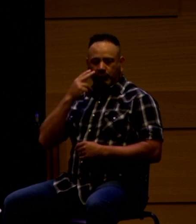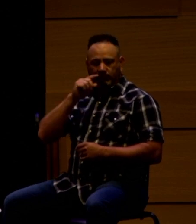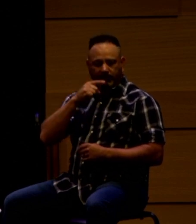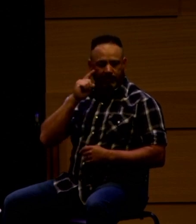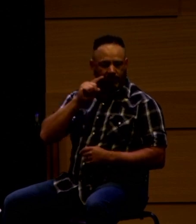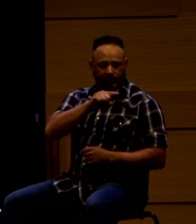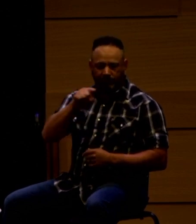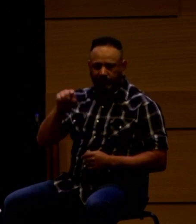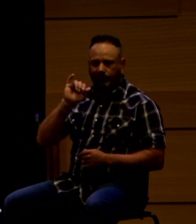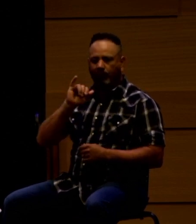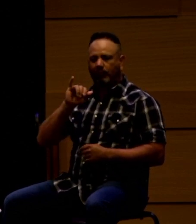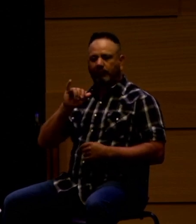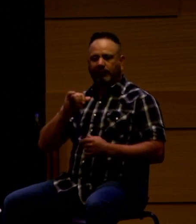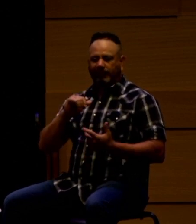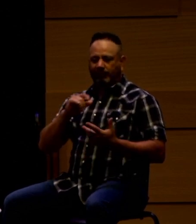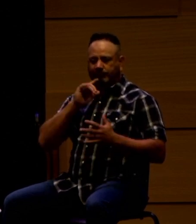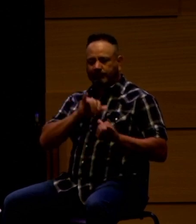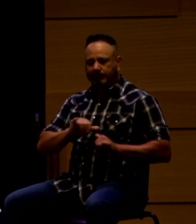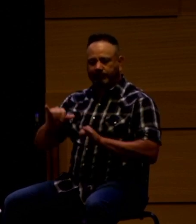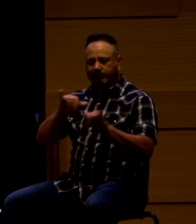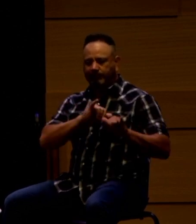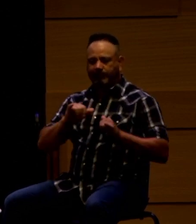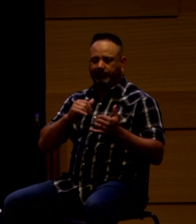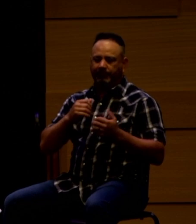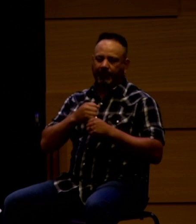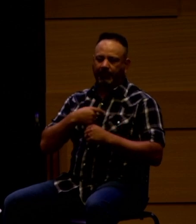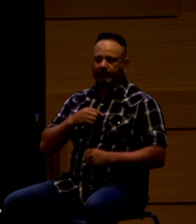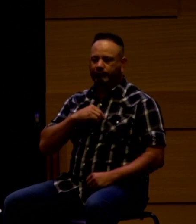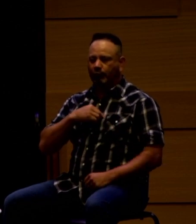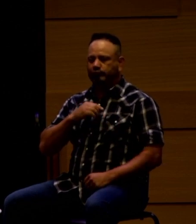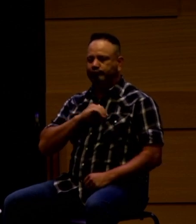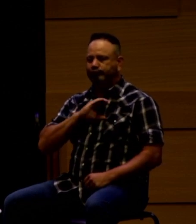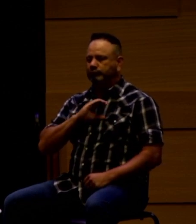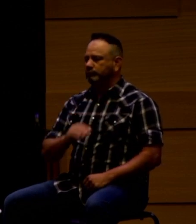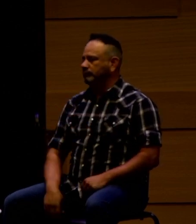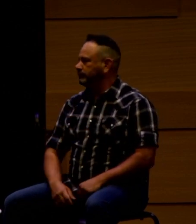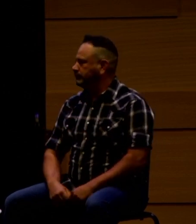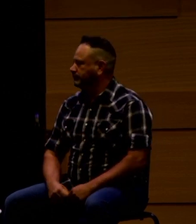I saw Deaf people at that time and realized we had something in common. And that helped me. They made me feel better and increased my confidence.